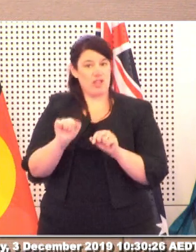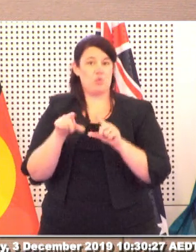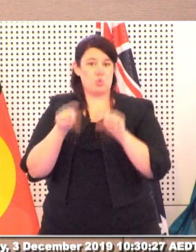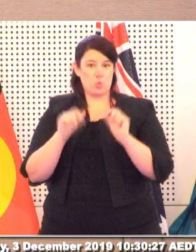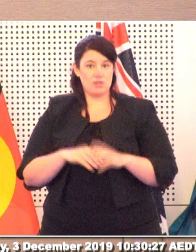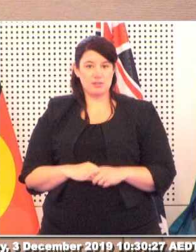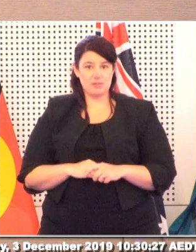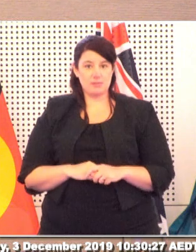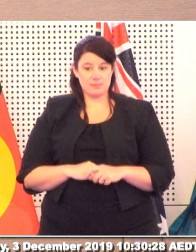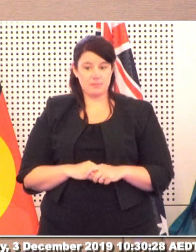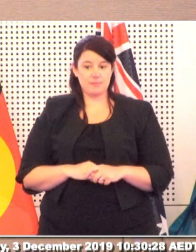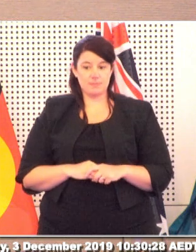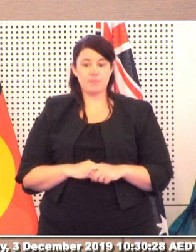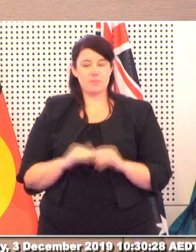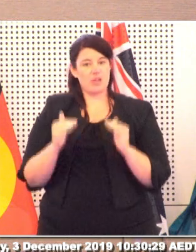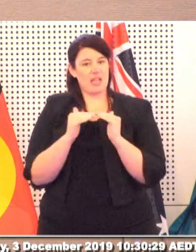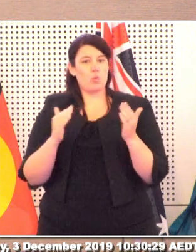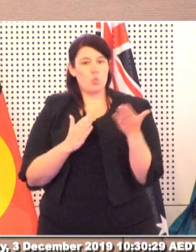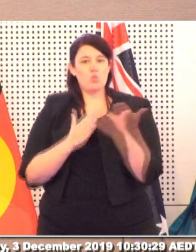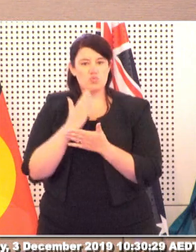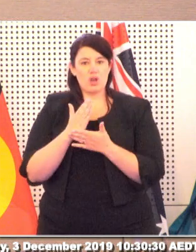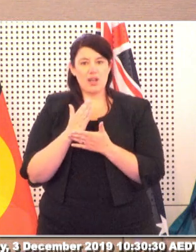An issue with the group homes, there was not enough of it.